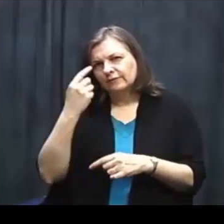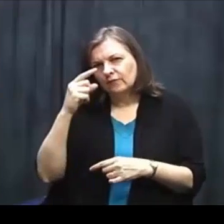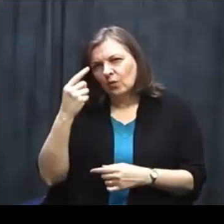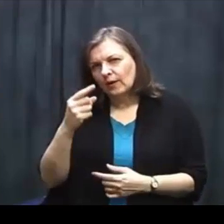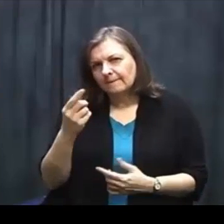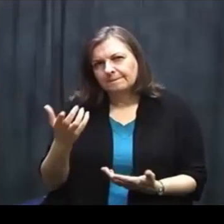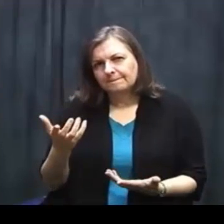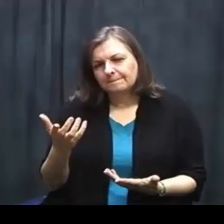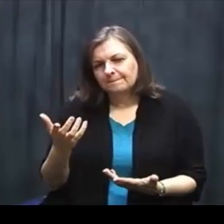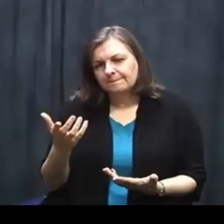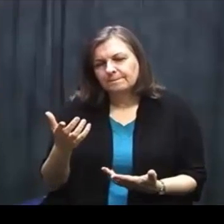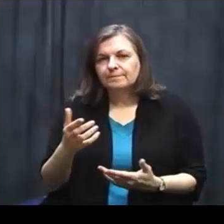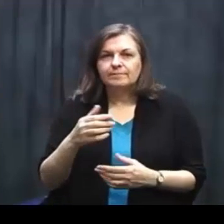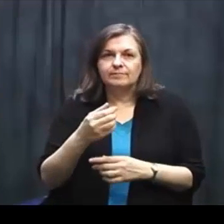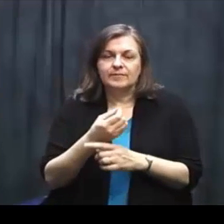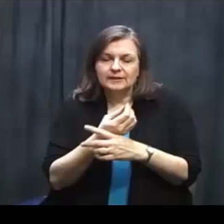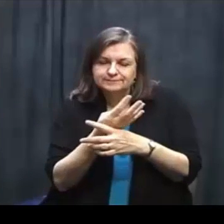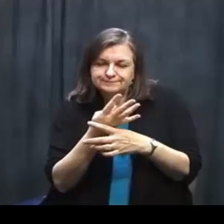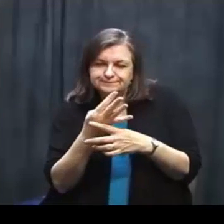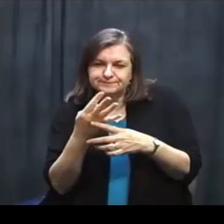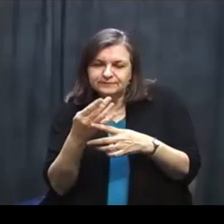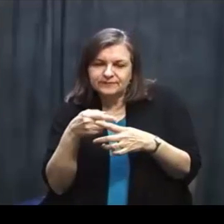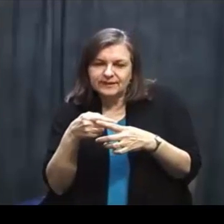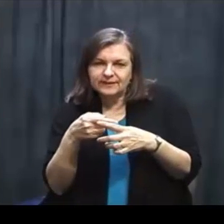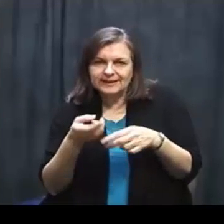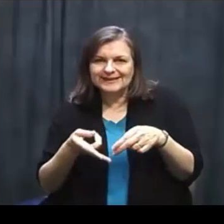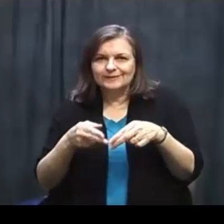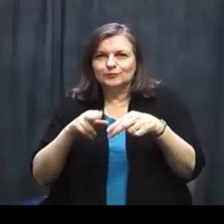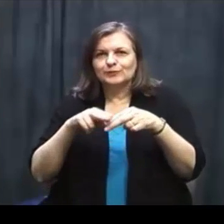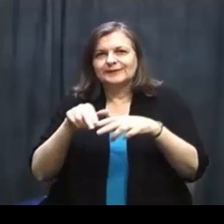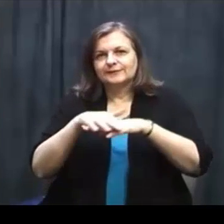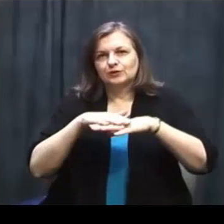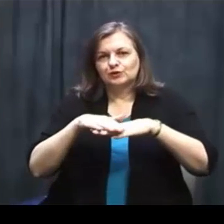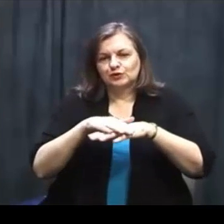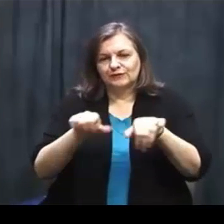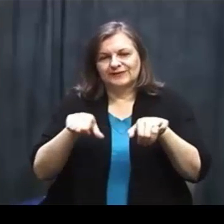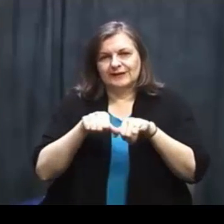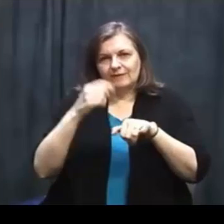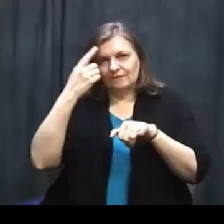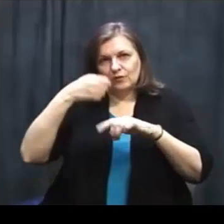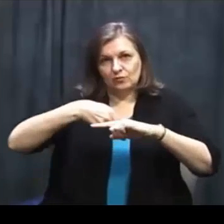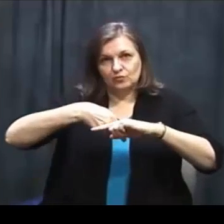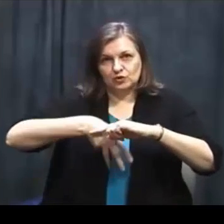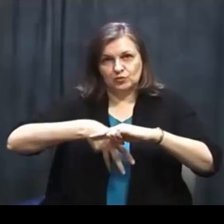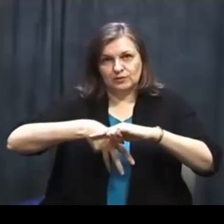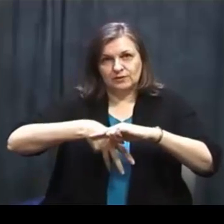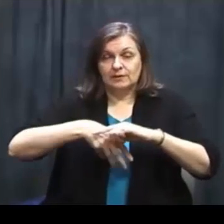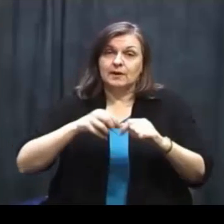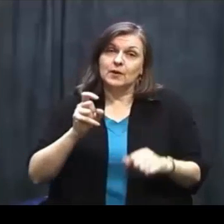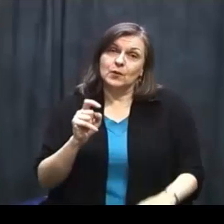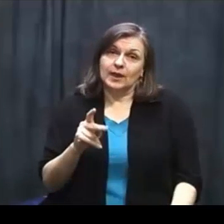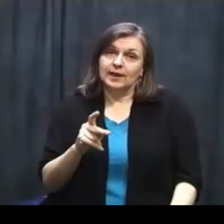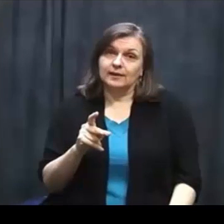root hairs we look at as increasing the surface area of the root